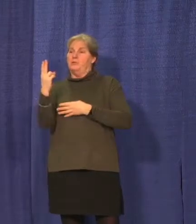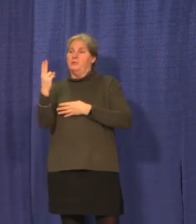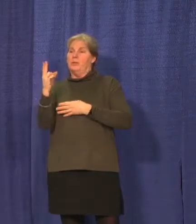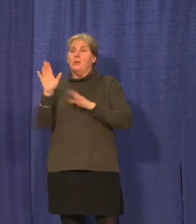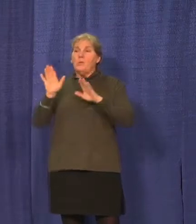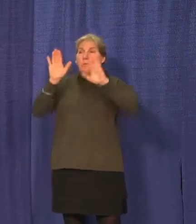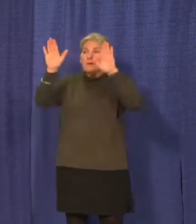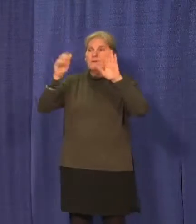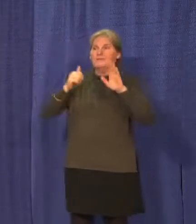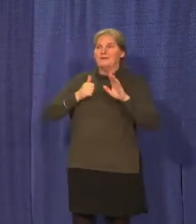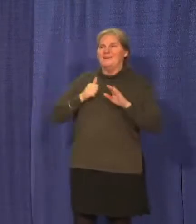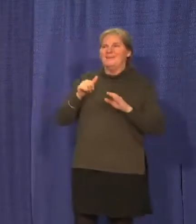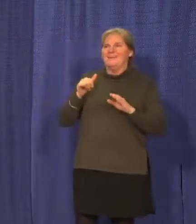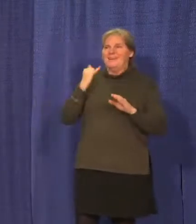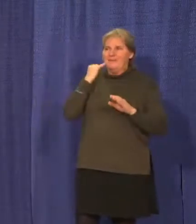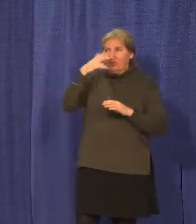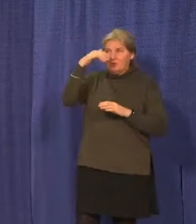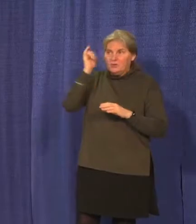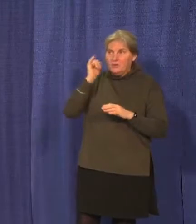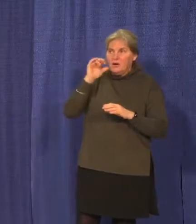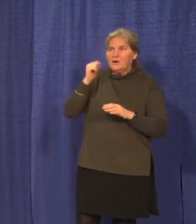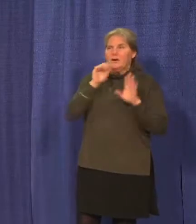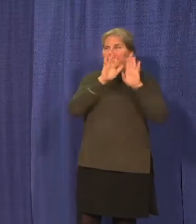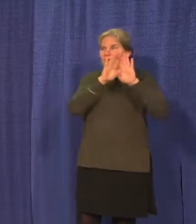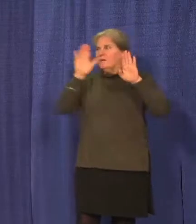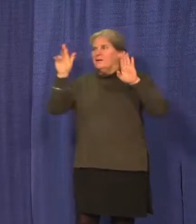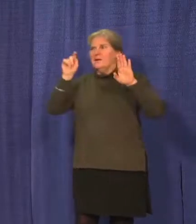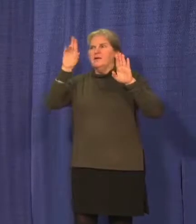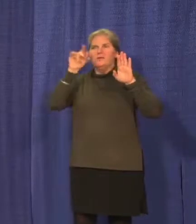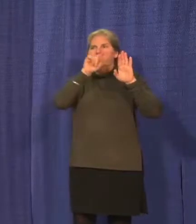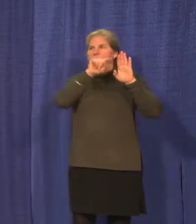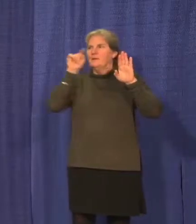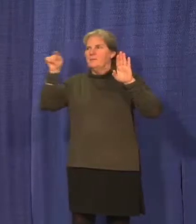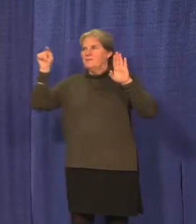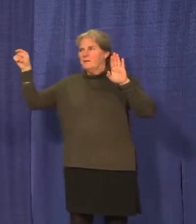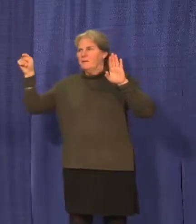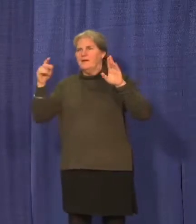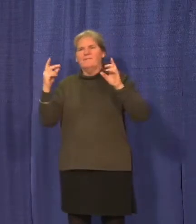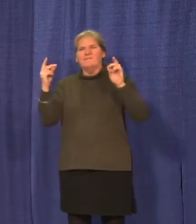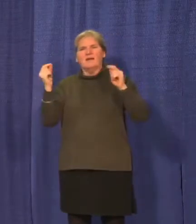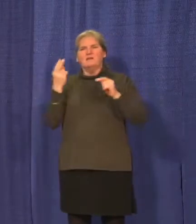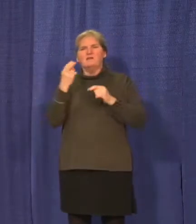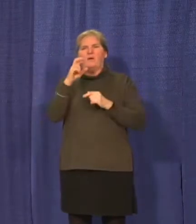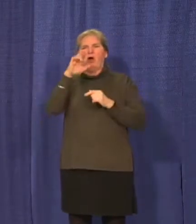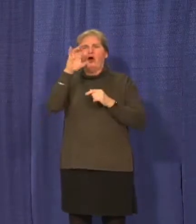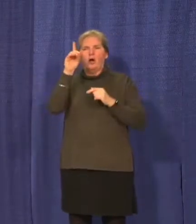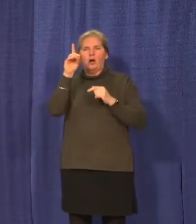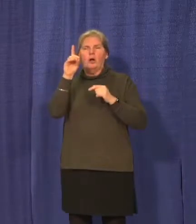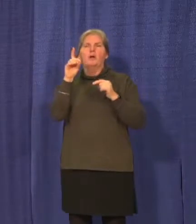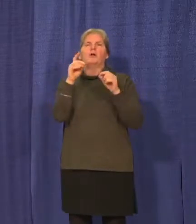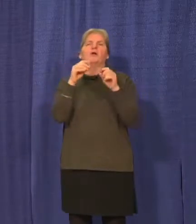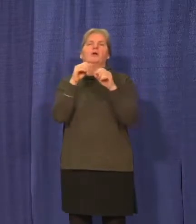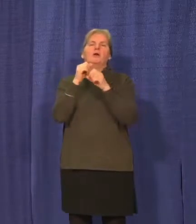this is great for Canada. If Yukon and the other territories get to herd immunity as quickly as possible, being